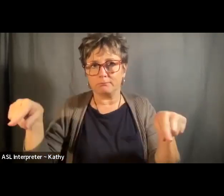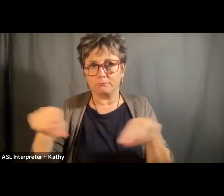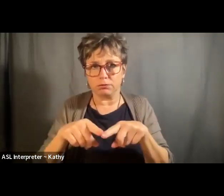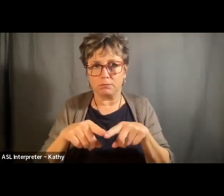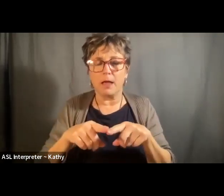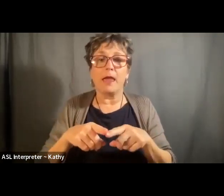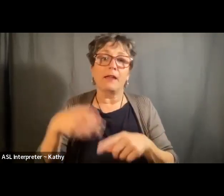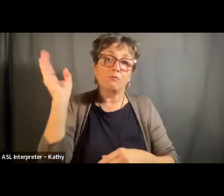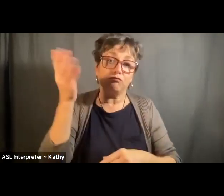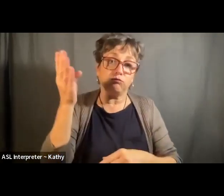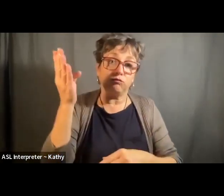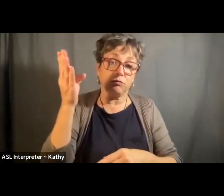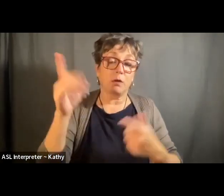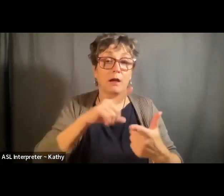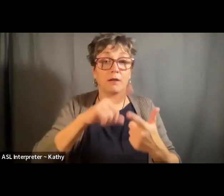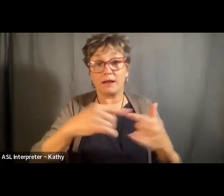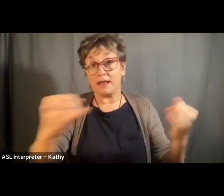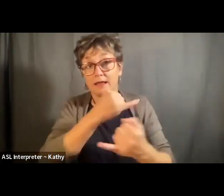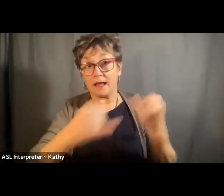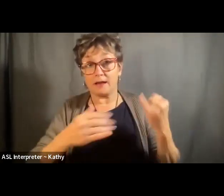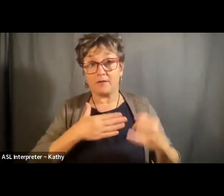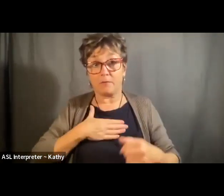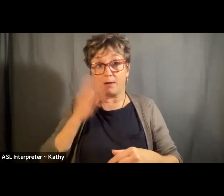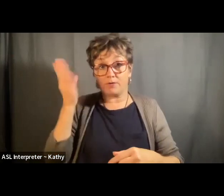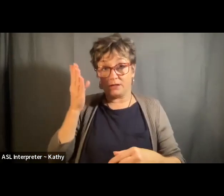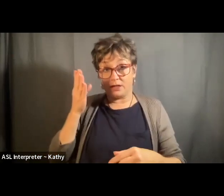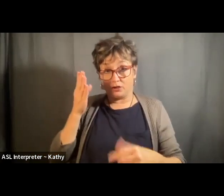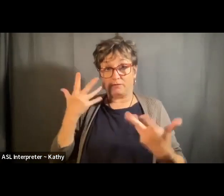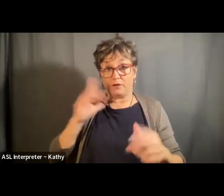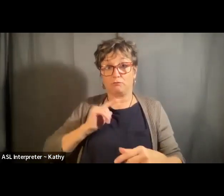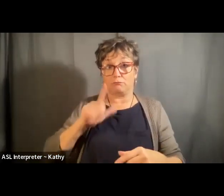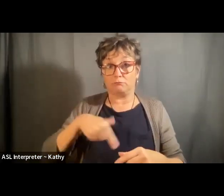I believe there is a place to put questions at the bottom of your screen